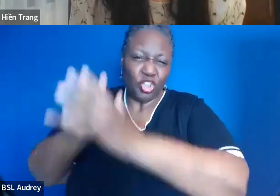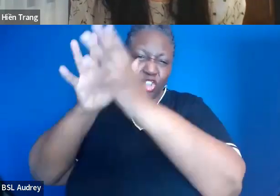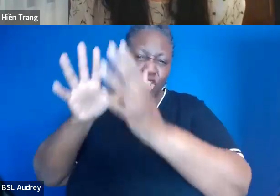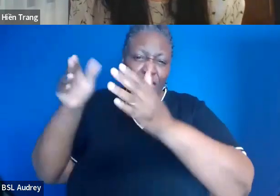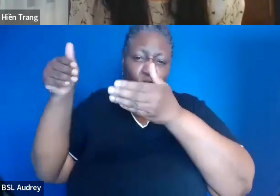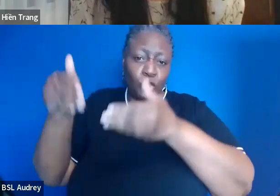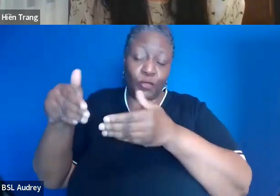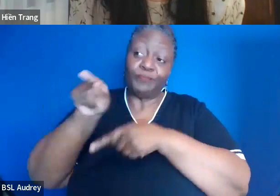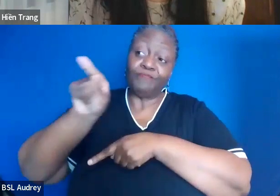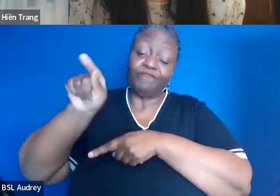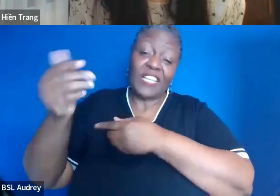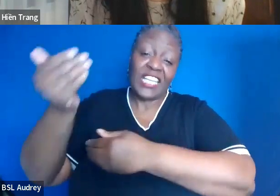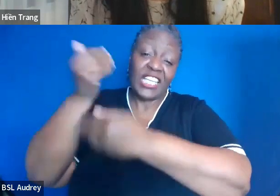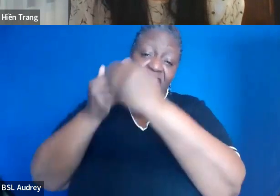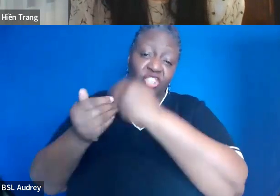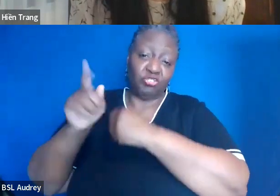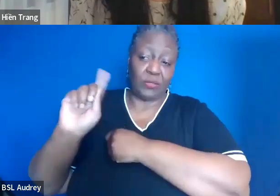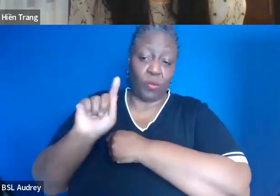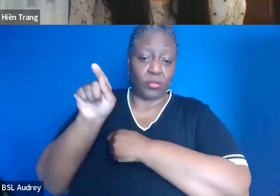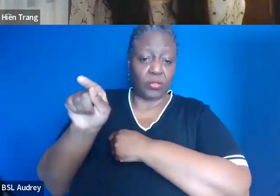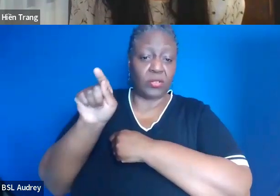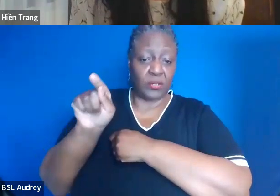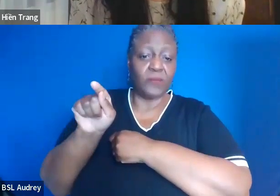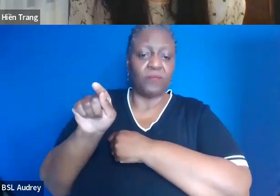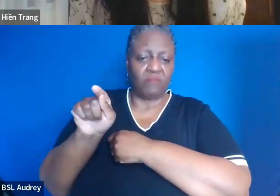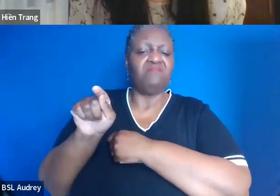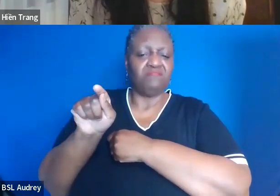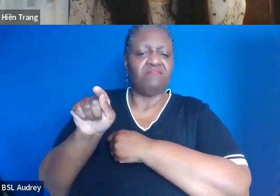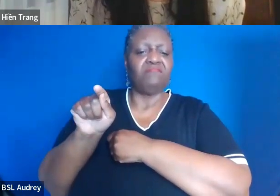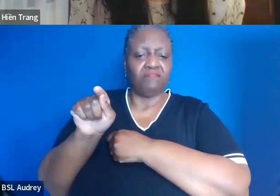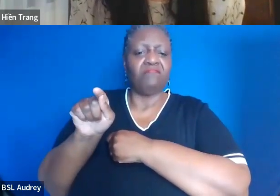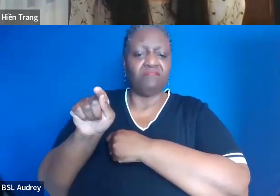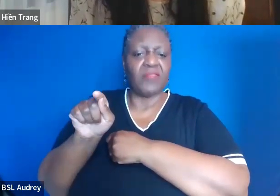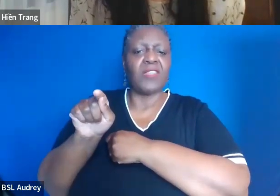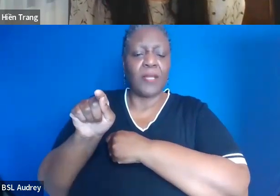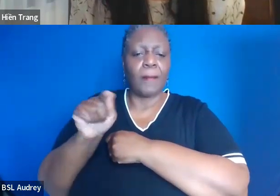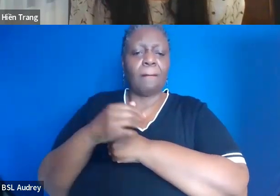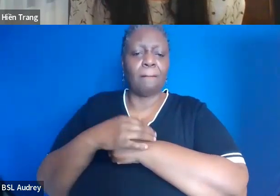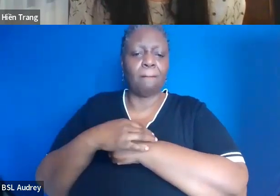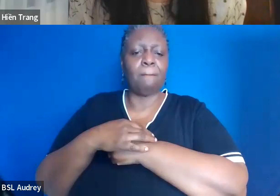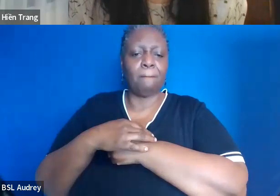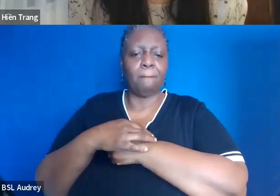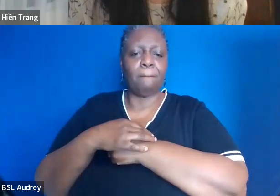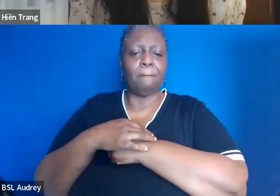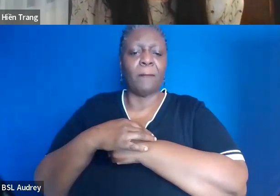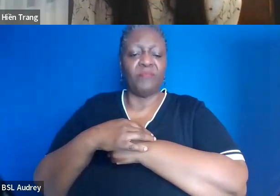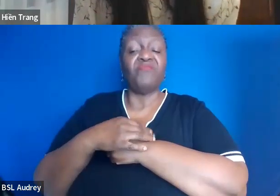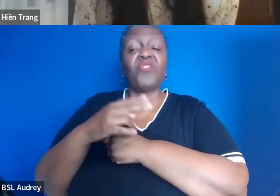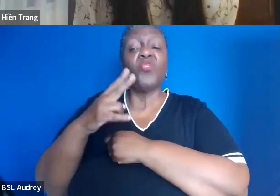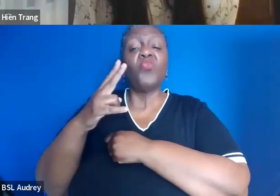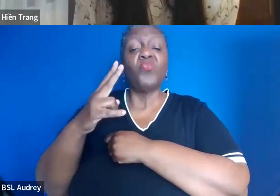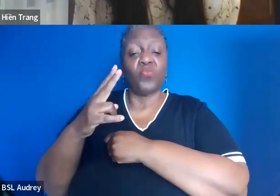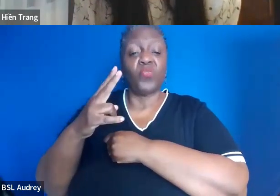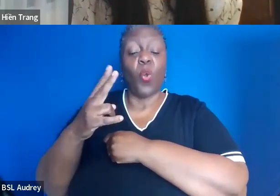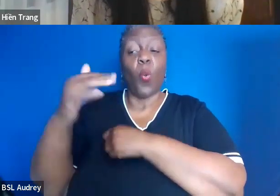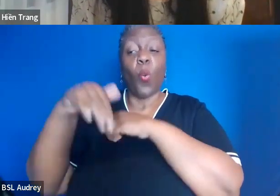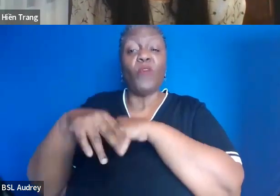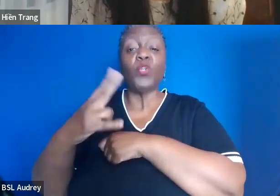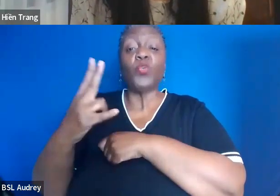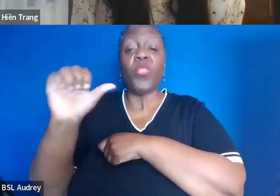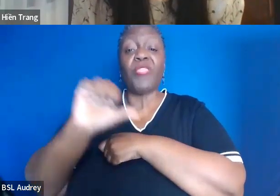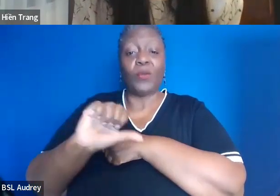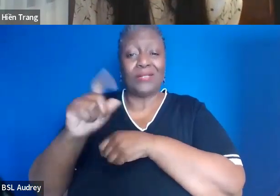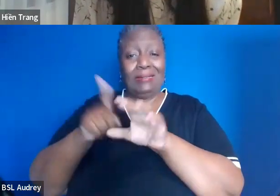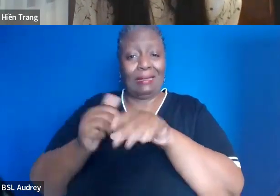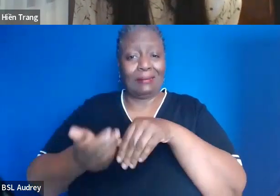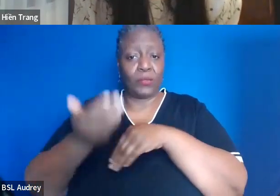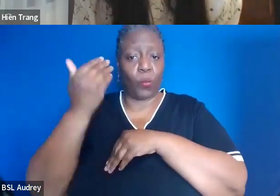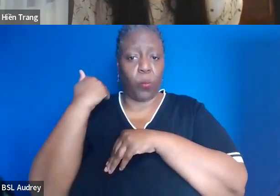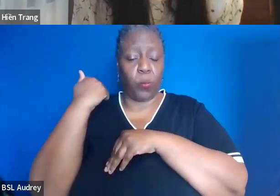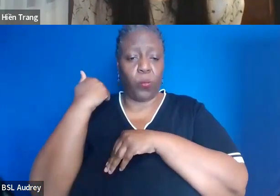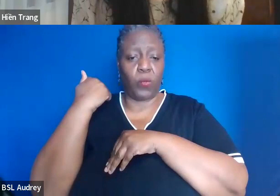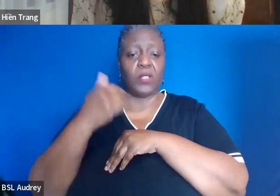history is that um the generational knowledge is that um 2000 over 2000 years ago um during the